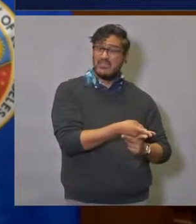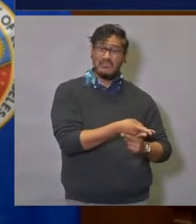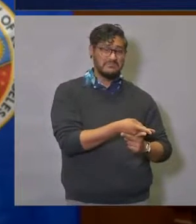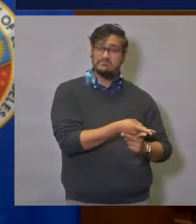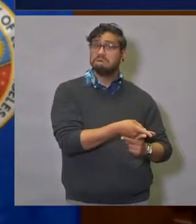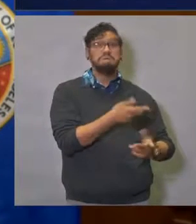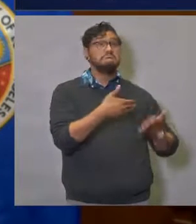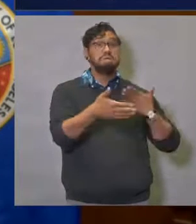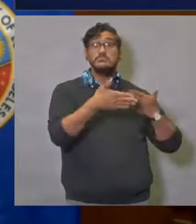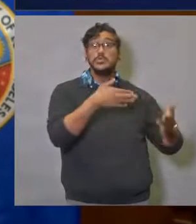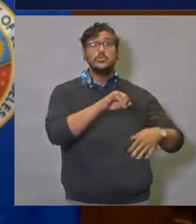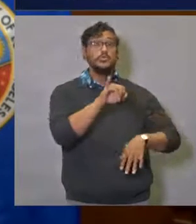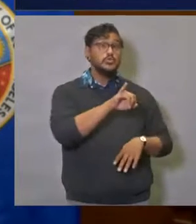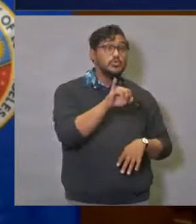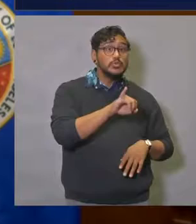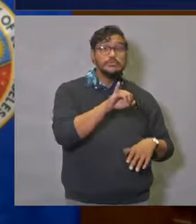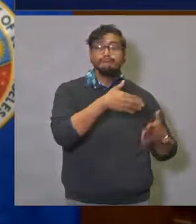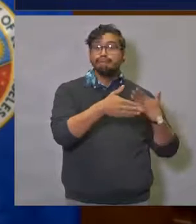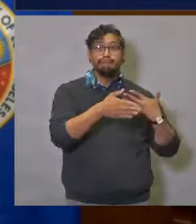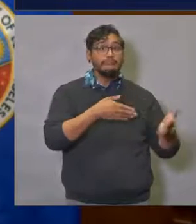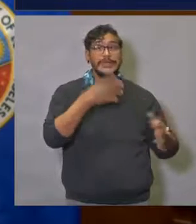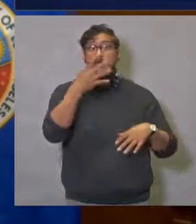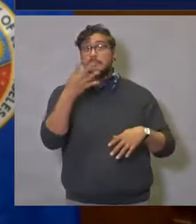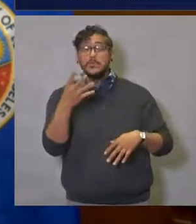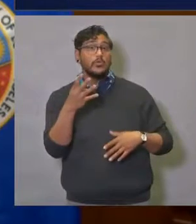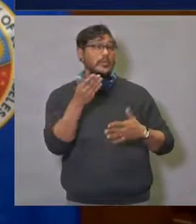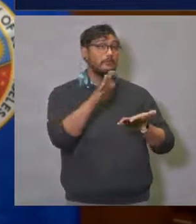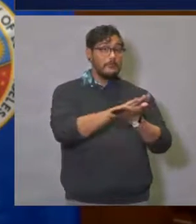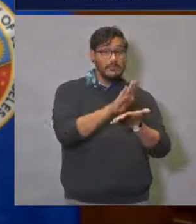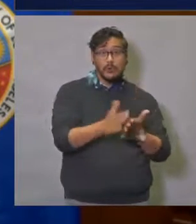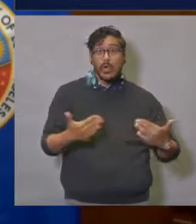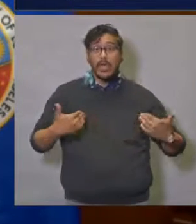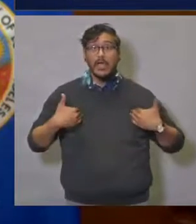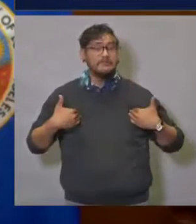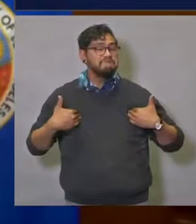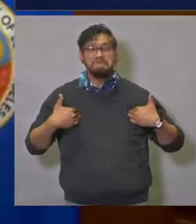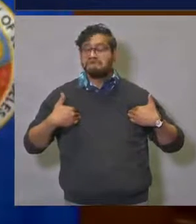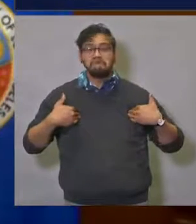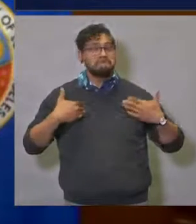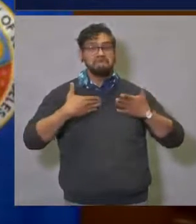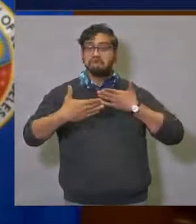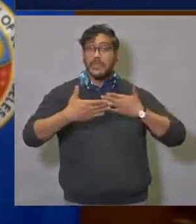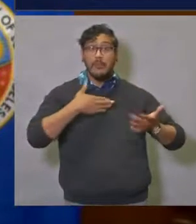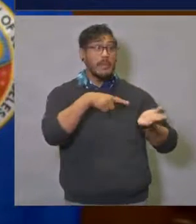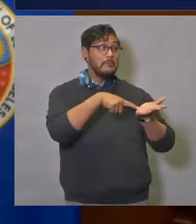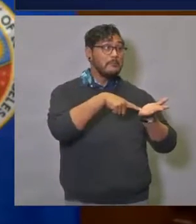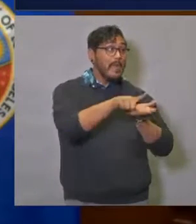PROVIDING CARE TO THOSE MOST VULNERABLE REGARDLESS OF THE PATIENTS'